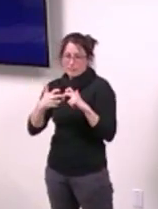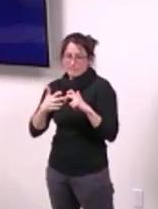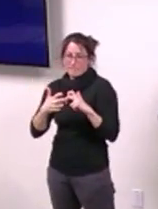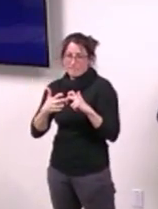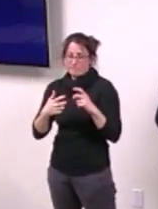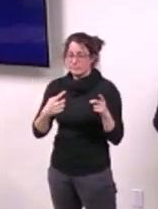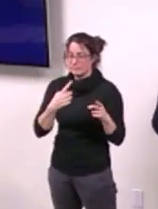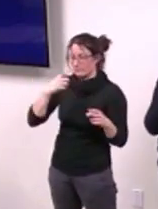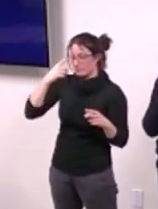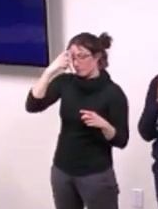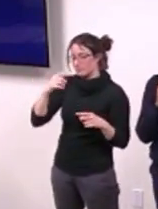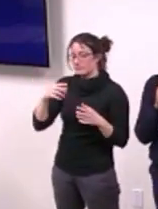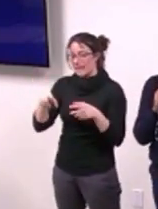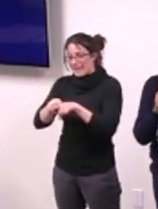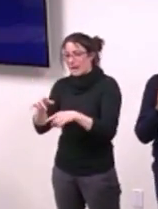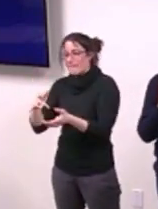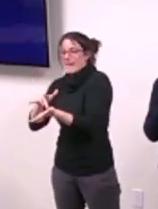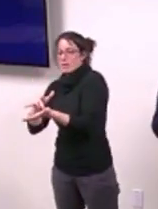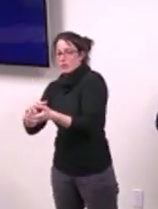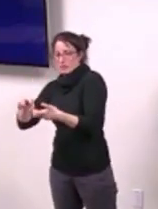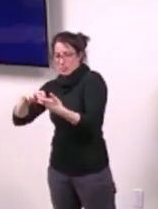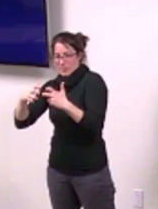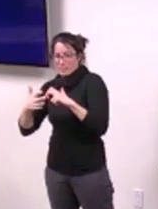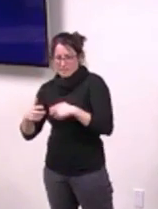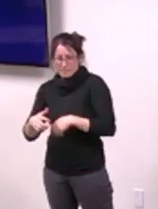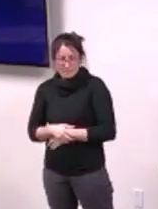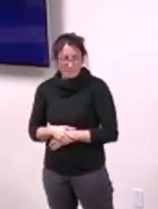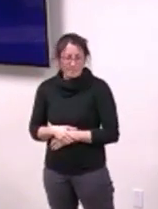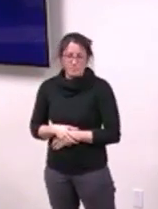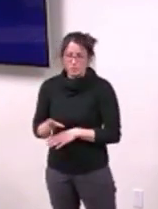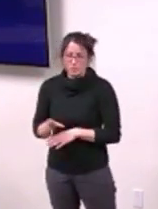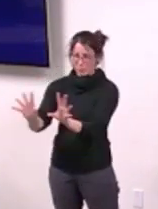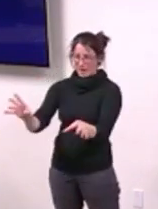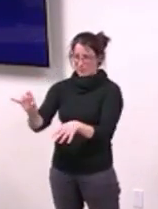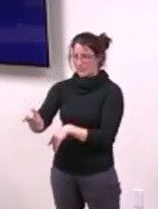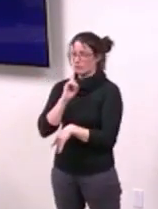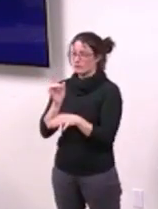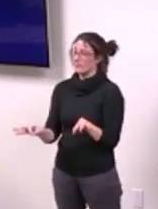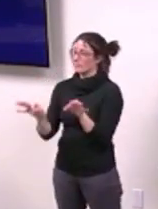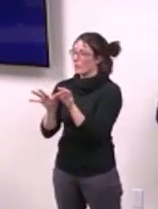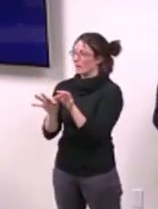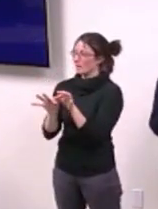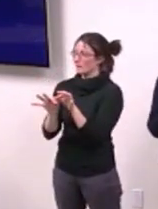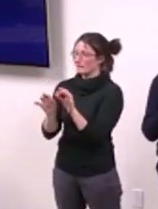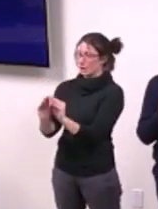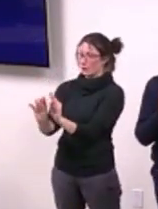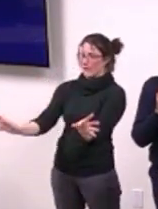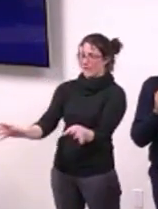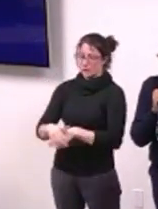I just want to be clear there. And that's an important distinction. Thanks for clarifying that. No problem.